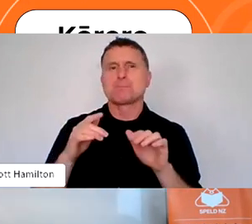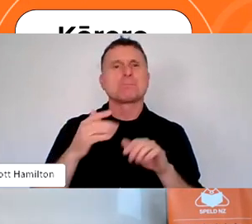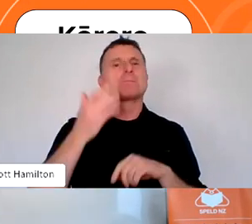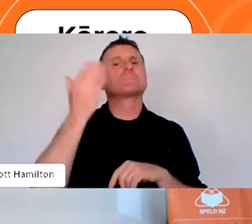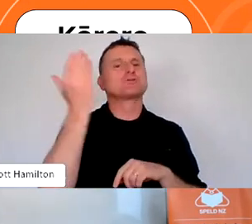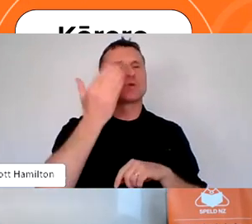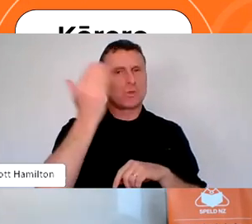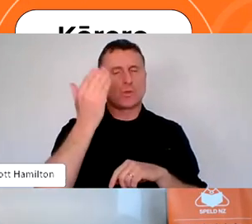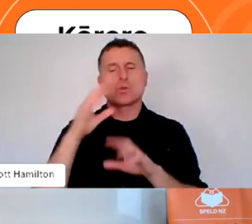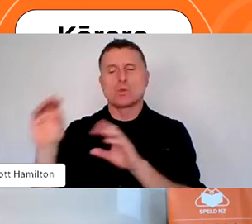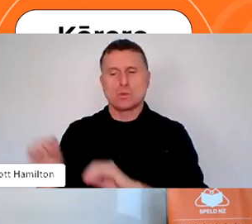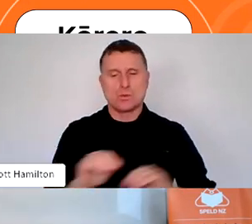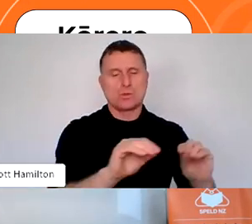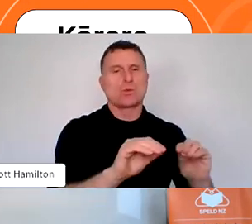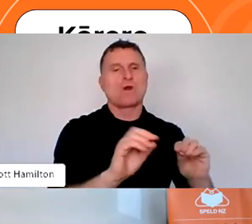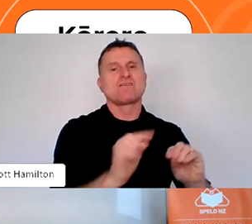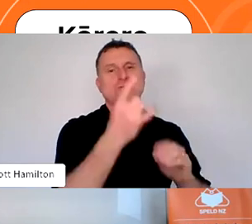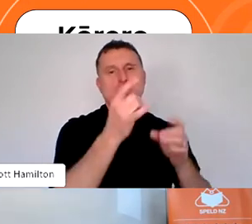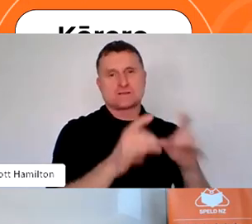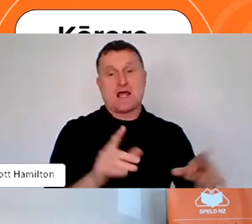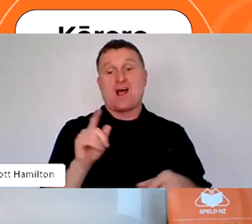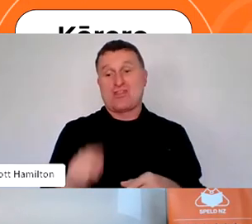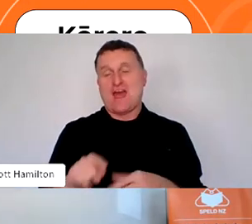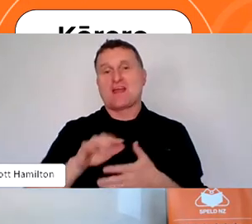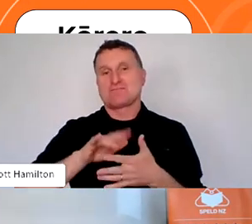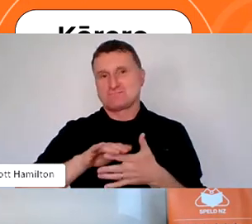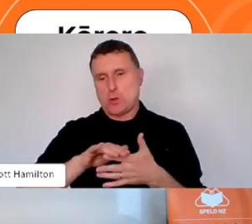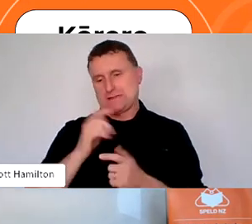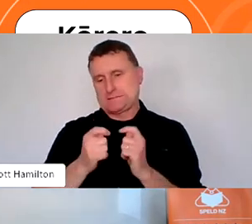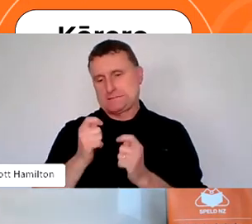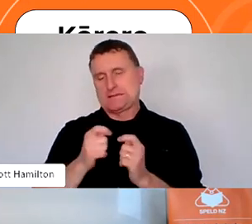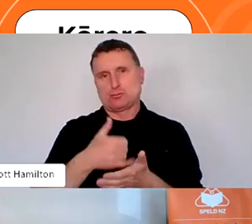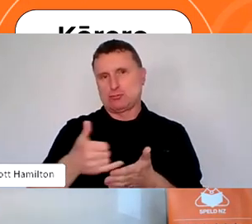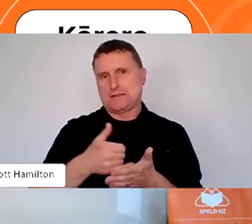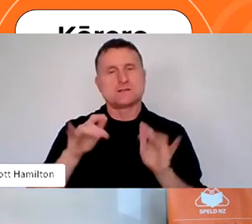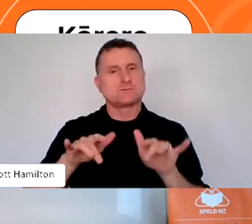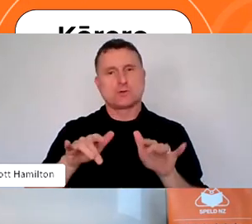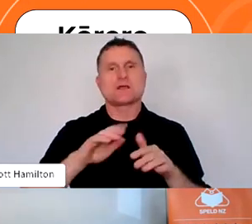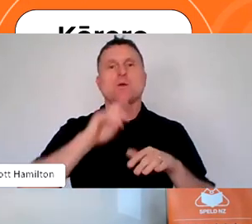start, it's in the process of being put in place. Awesome, thank you